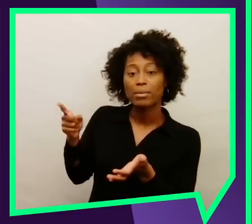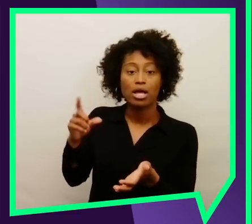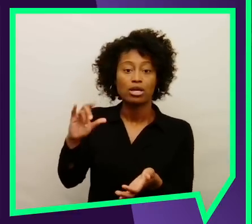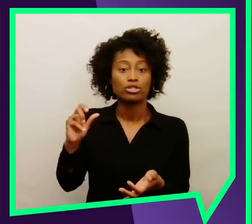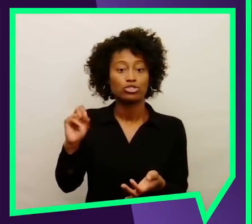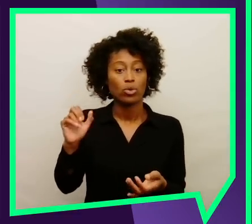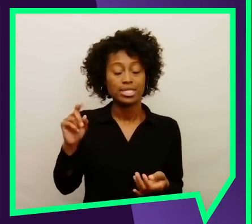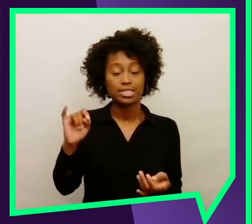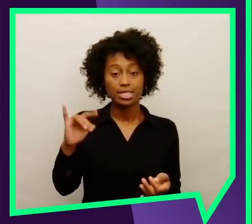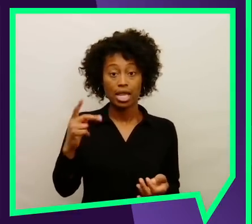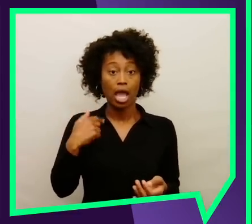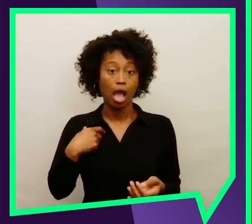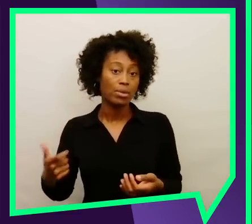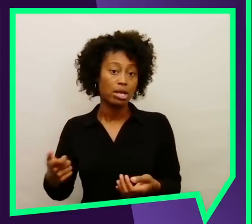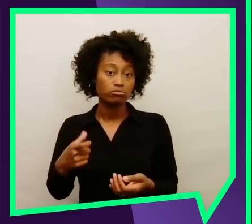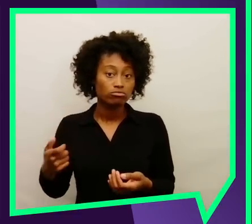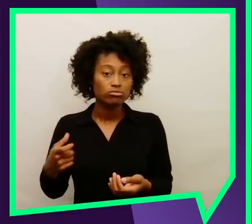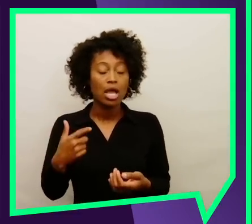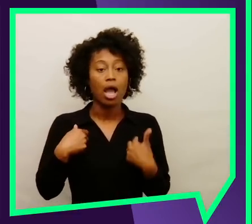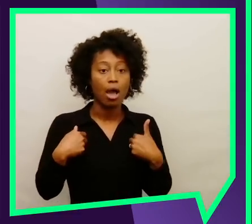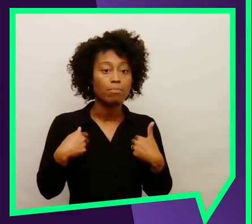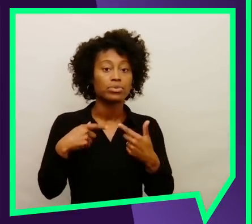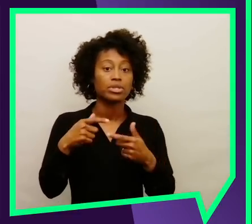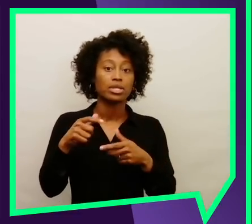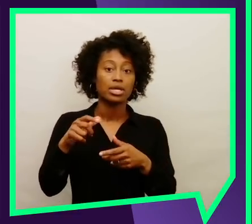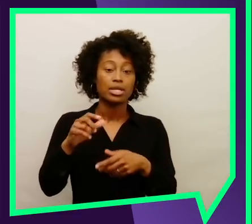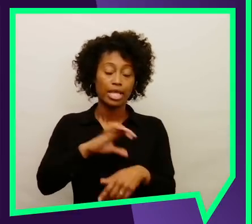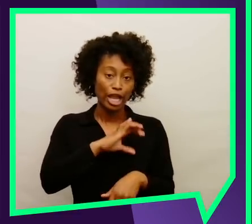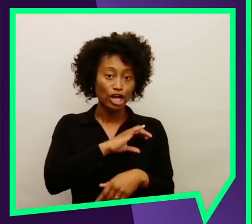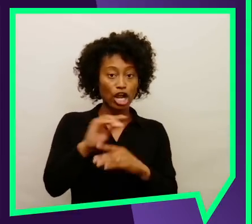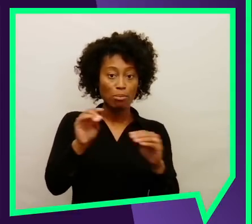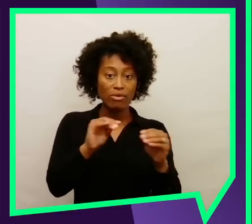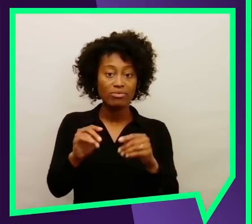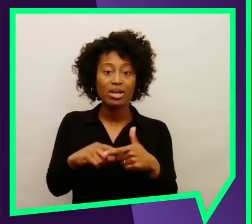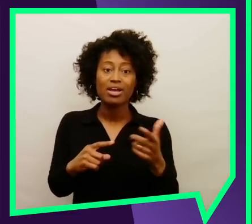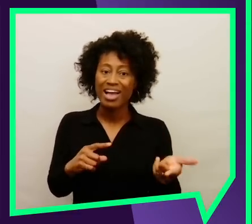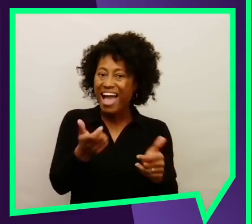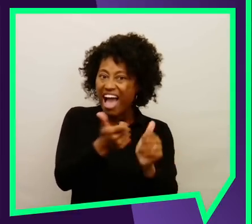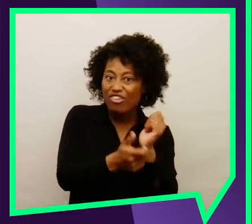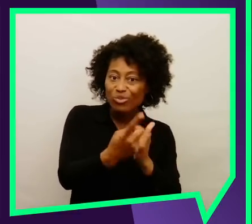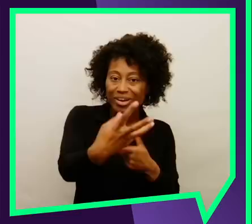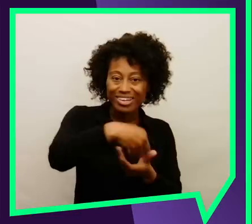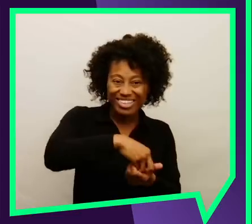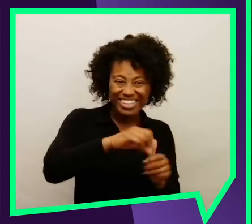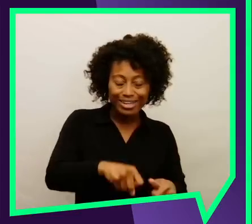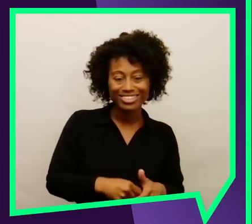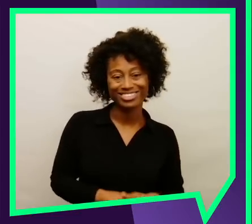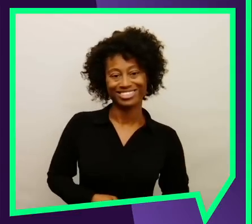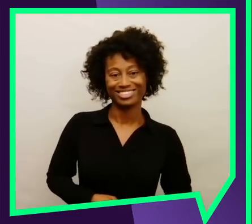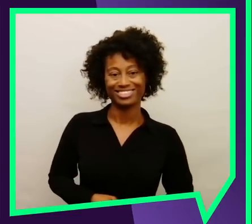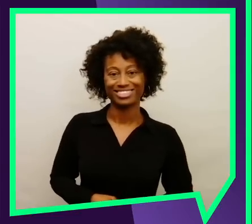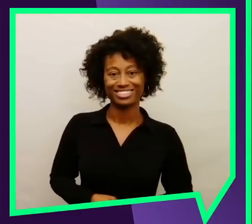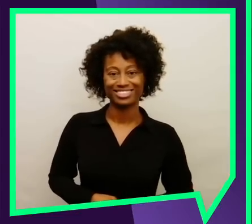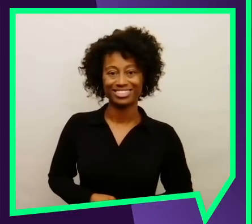without using both hands. It just clicked to him. This is a joystick. I manipulate the character, and this is